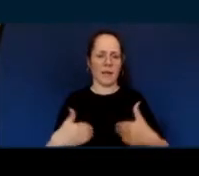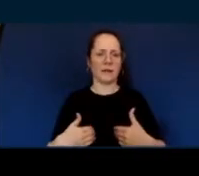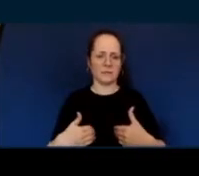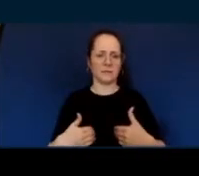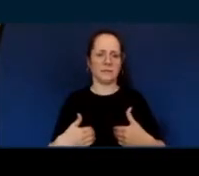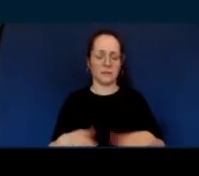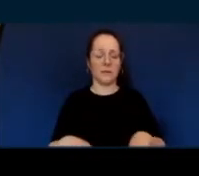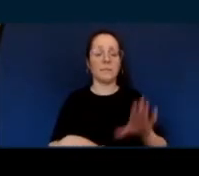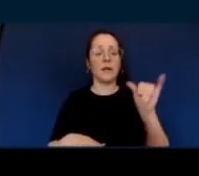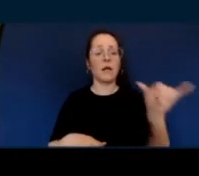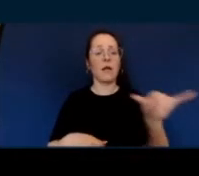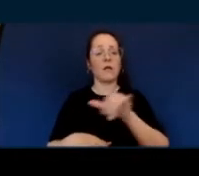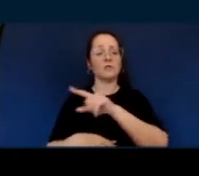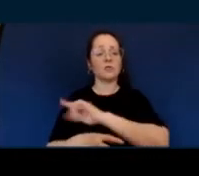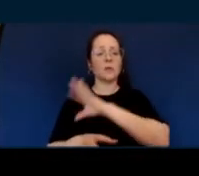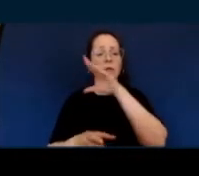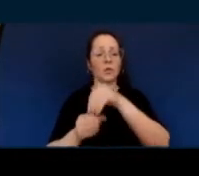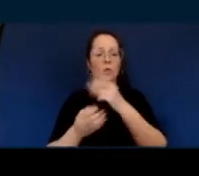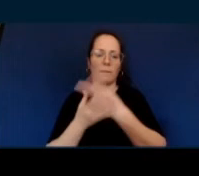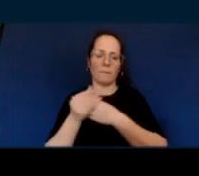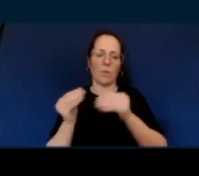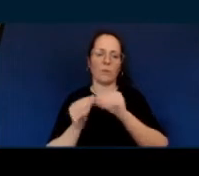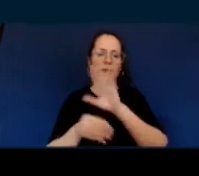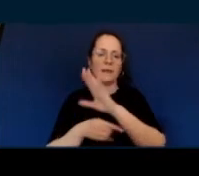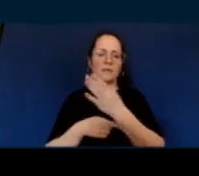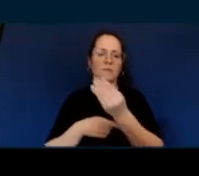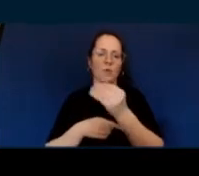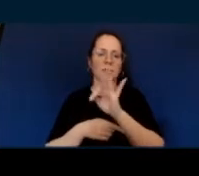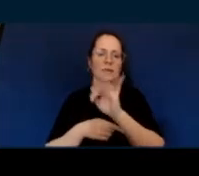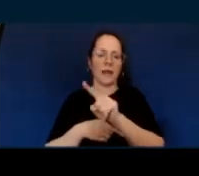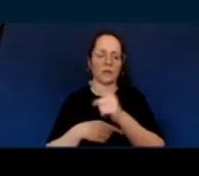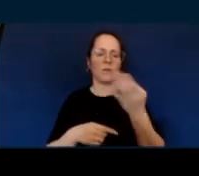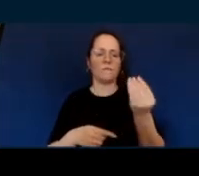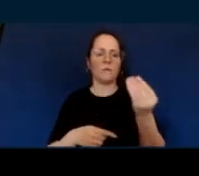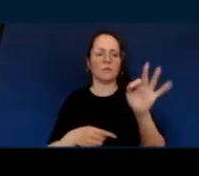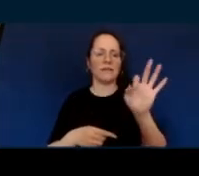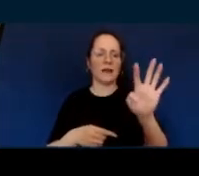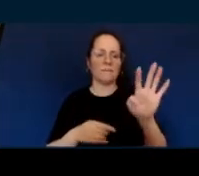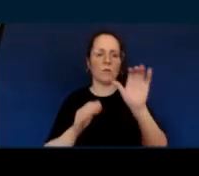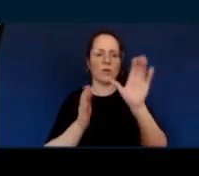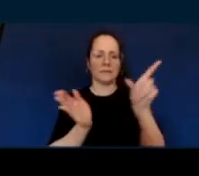BUT HE ALSO INCLUDED IN HIS 1491 AND FREEN EDITION FEMALE FIGURES. OT EARLY EDITION OF THE LEFT,